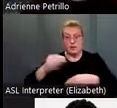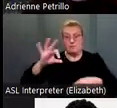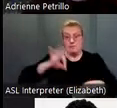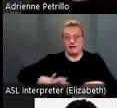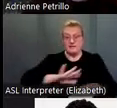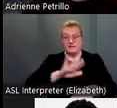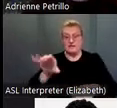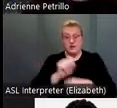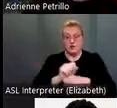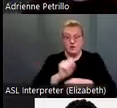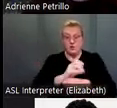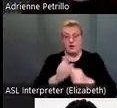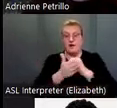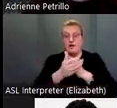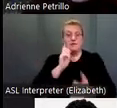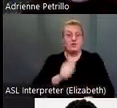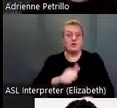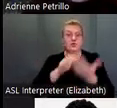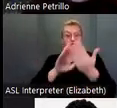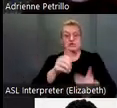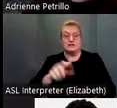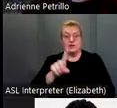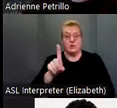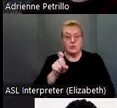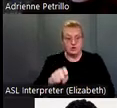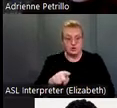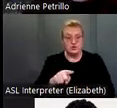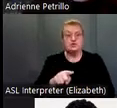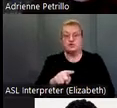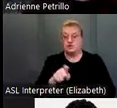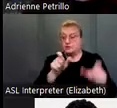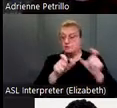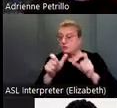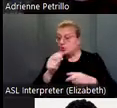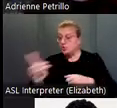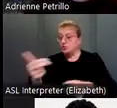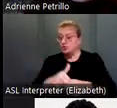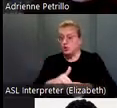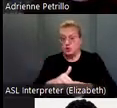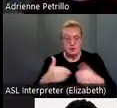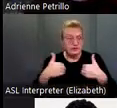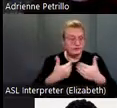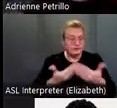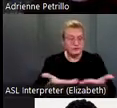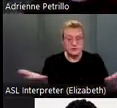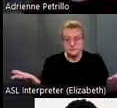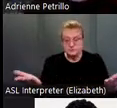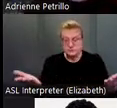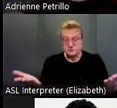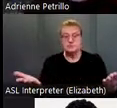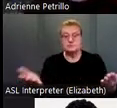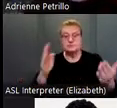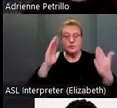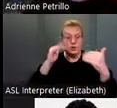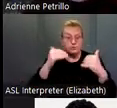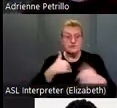and help to address any questions that folks who are joining us today may have. And hoping we have time at the end,